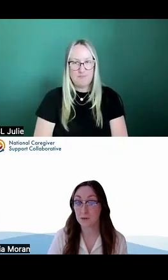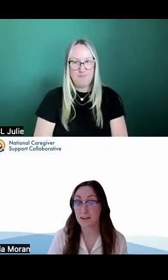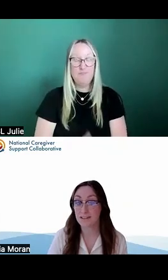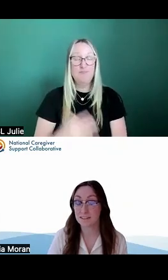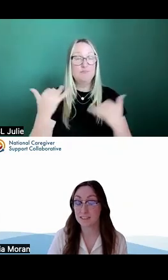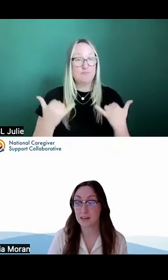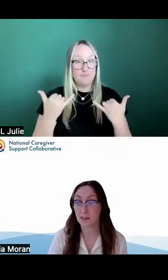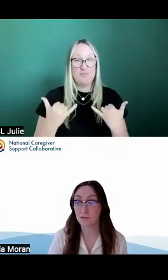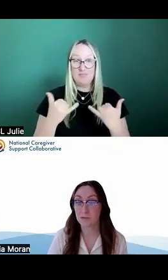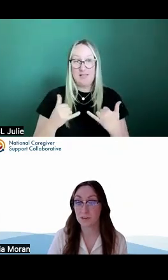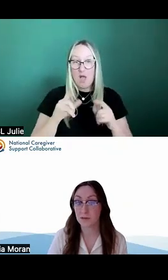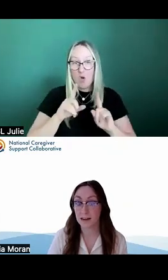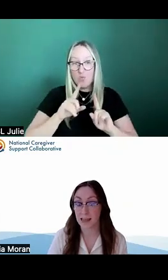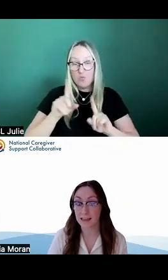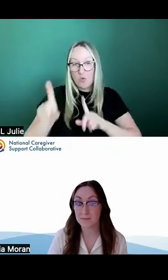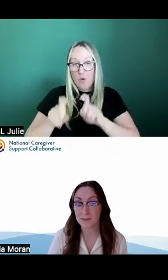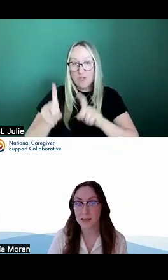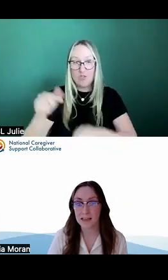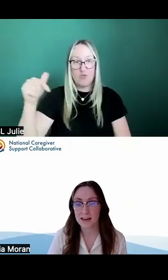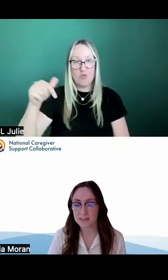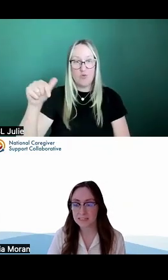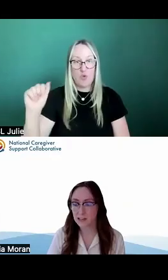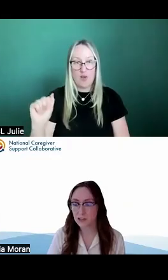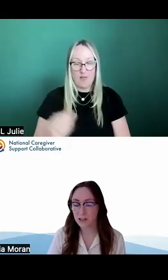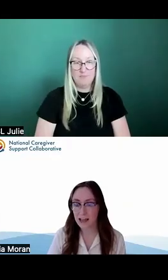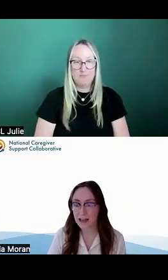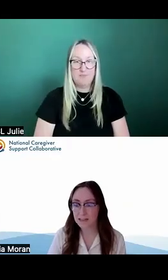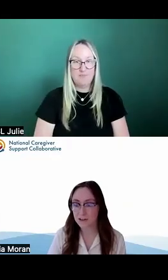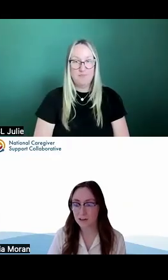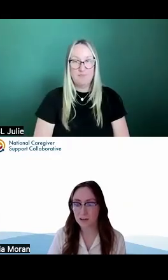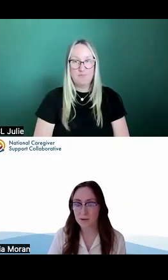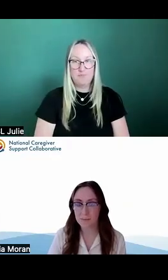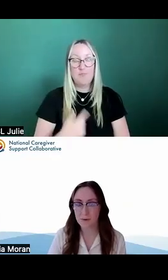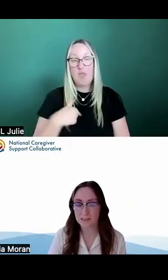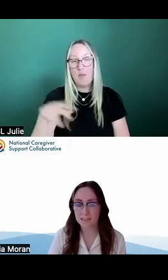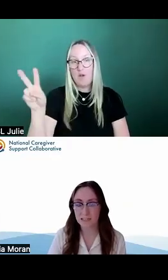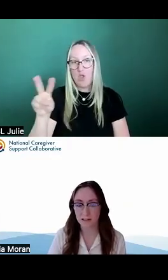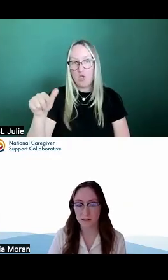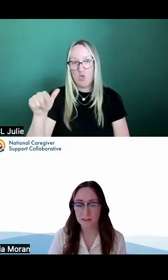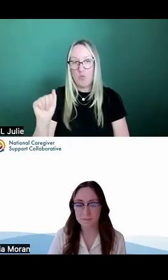some questions submitted through the Q&A and I'm going to take a look at our Q&A box here.